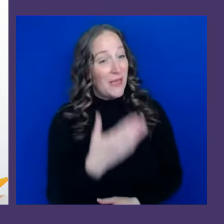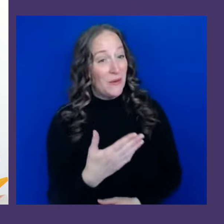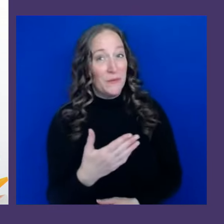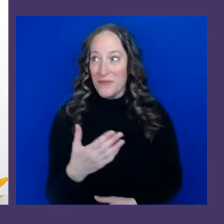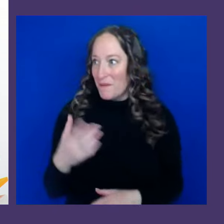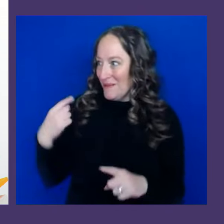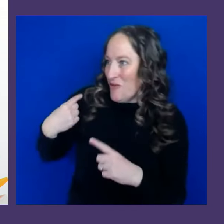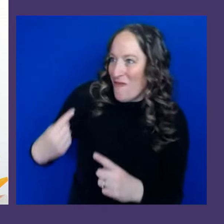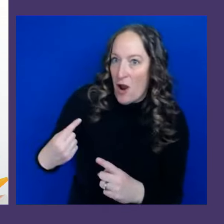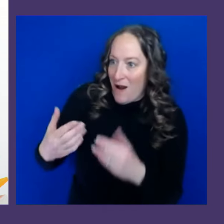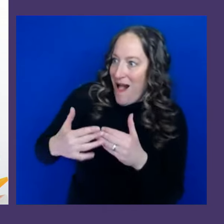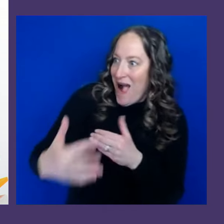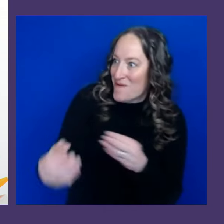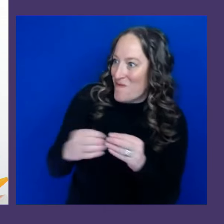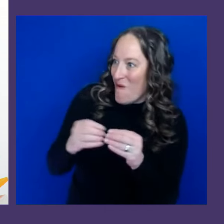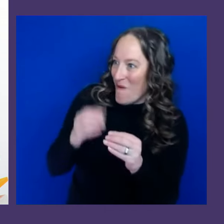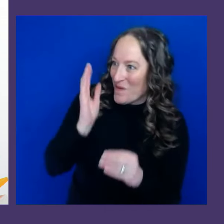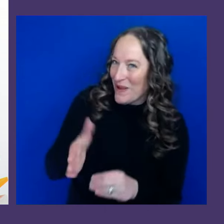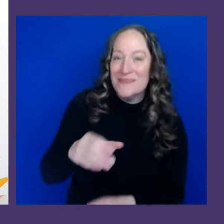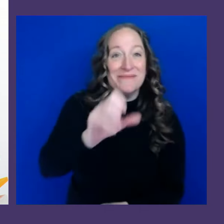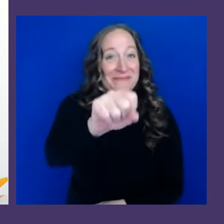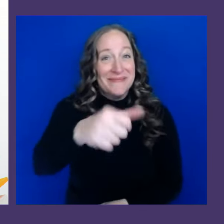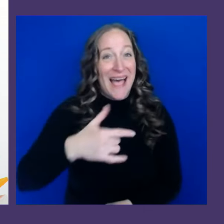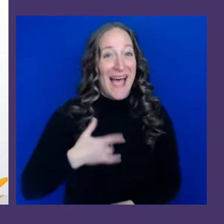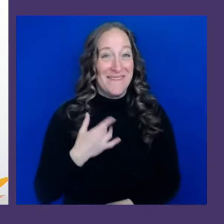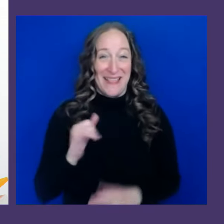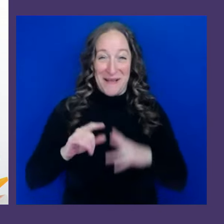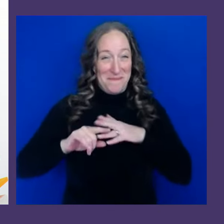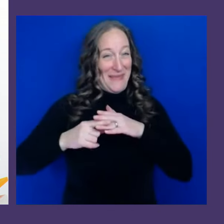Duncan Millar: Yeah. I feel like I'm only at the beginning of this journey and it's really exciting.